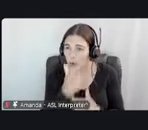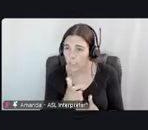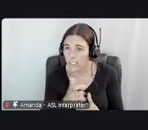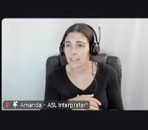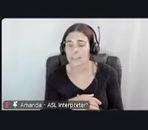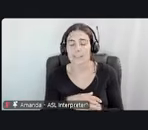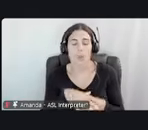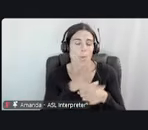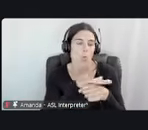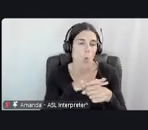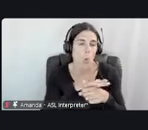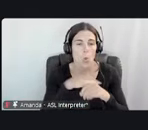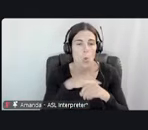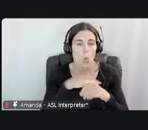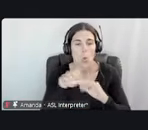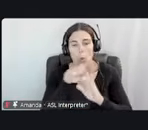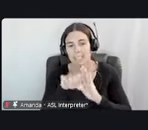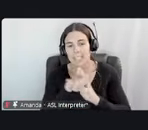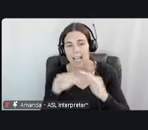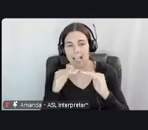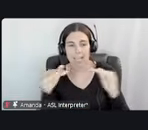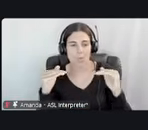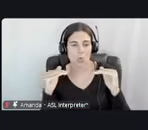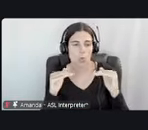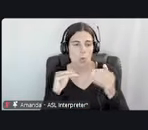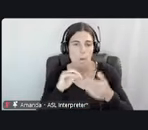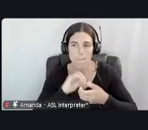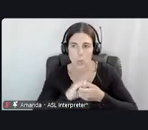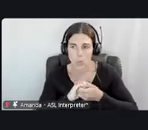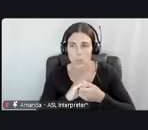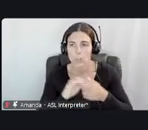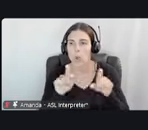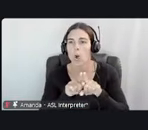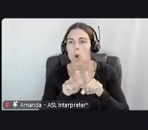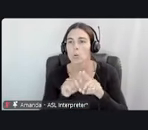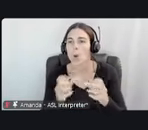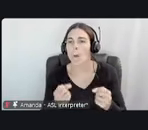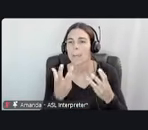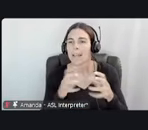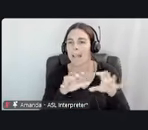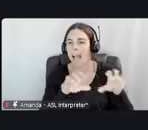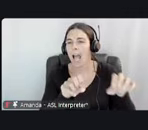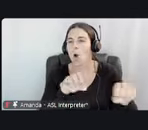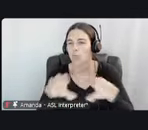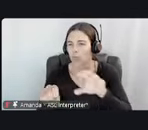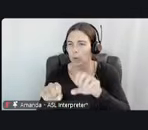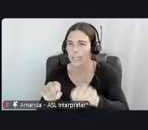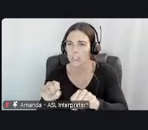state level partnerships as well as a lot of outreach and community between the respective